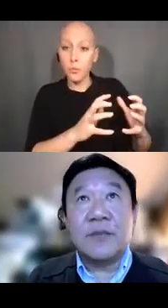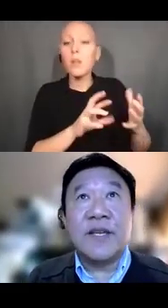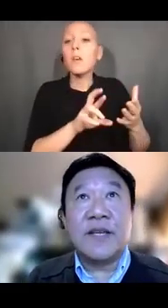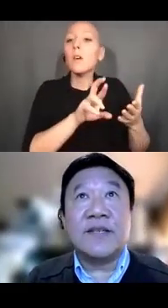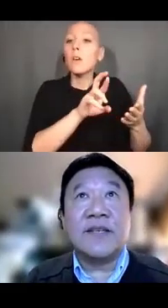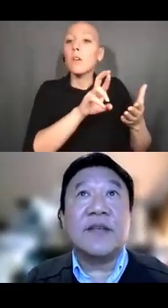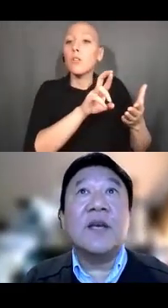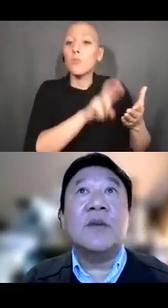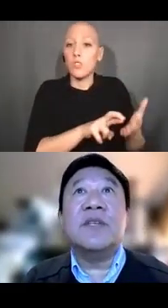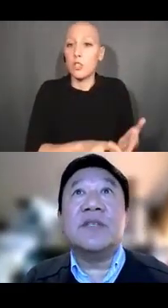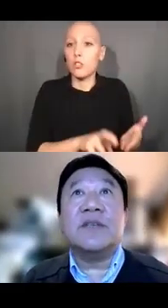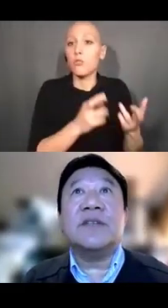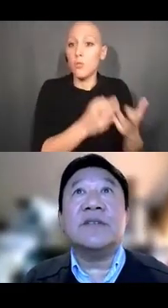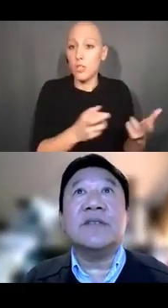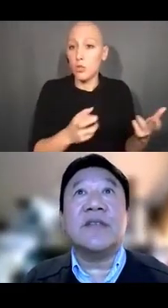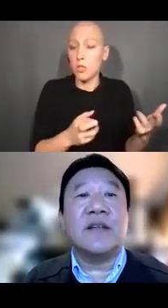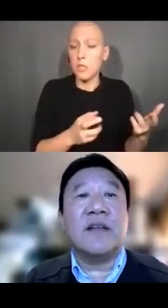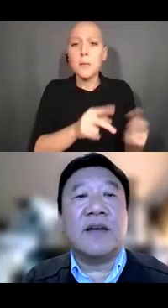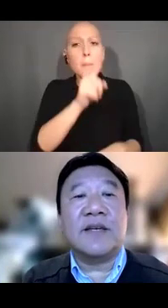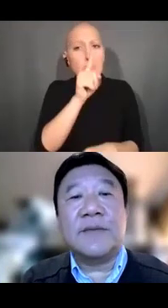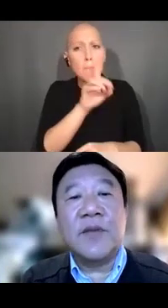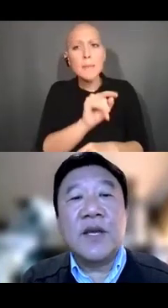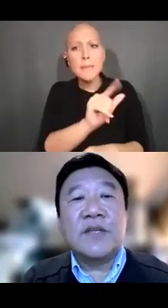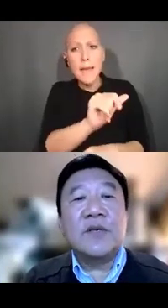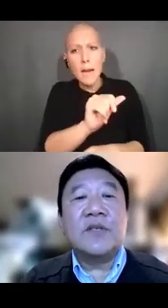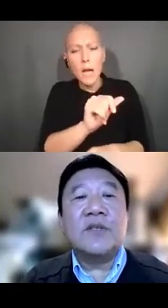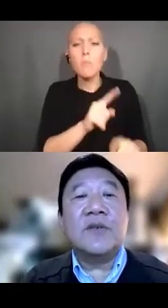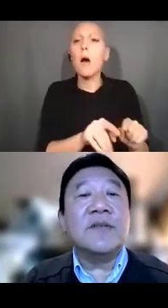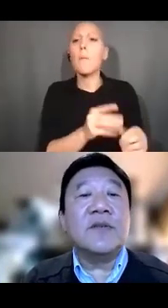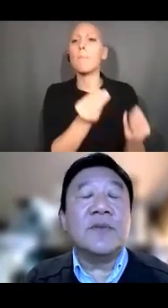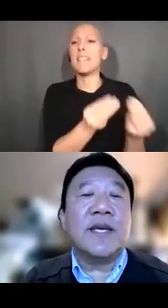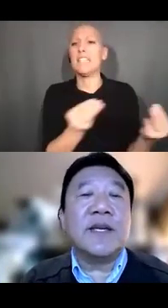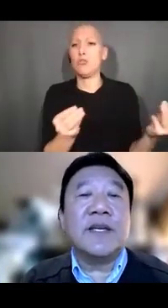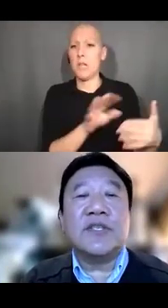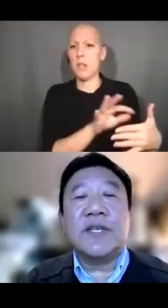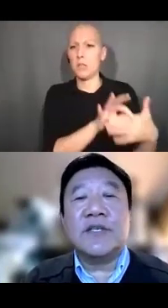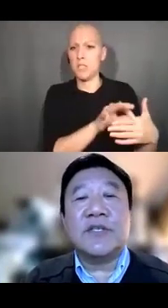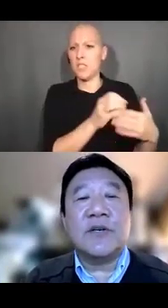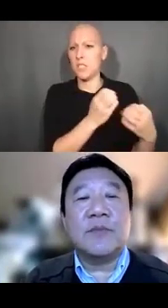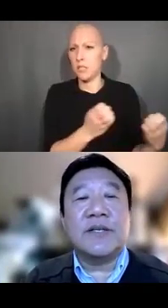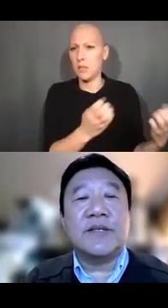but as I said, materials and the like. So the 2003 NIH Data Sharing Policy